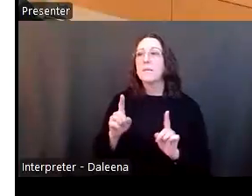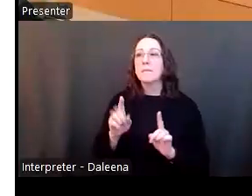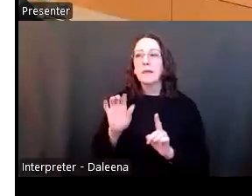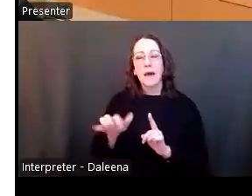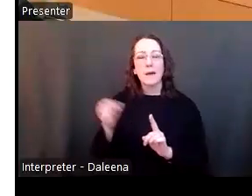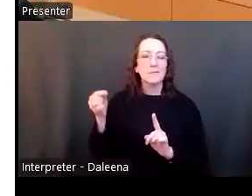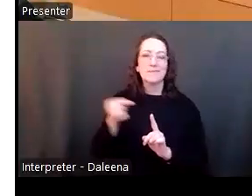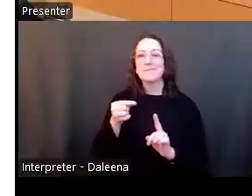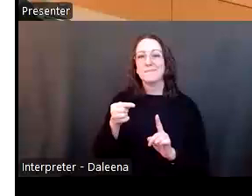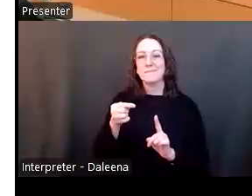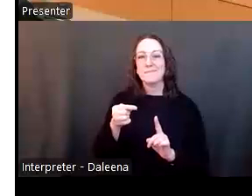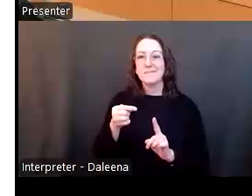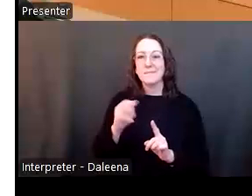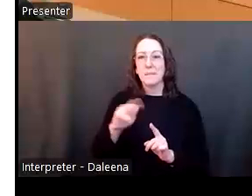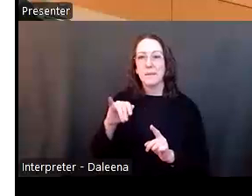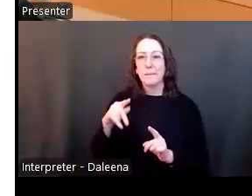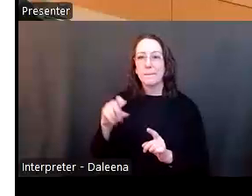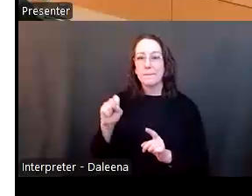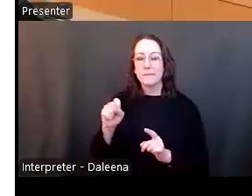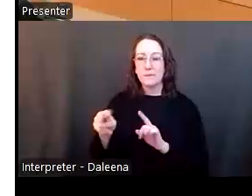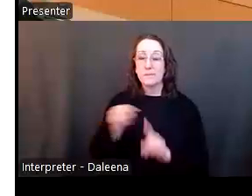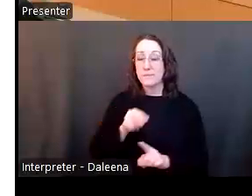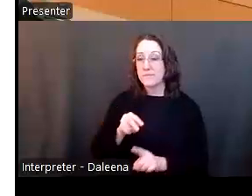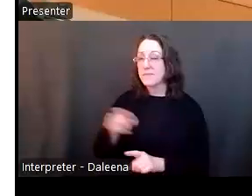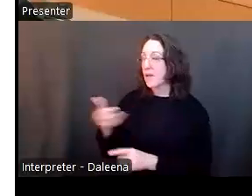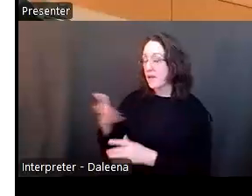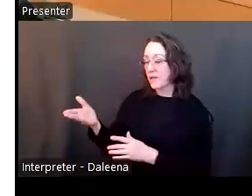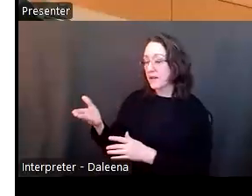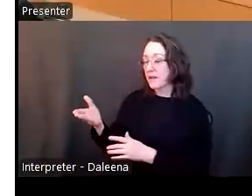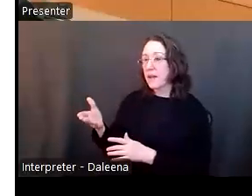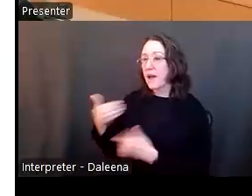at from the my's perspective I I think the other thing is just um having the resources so having